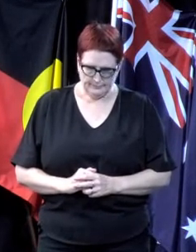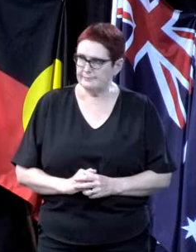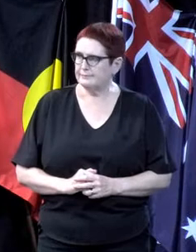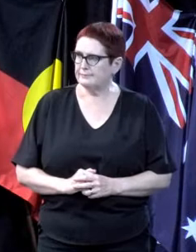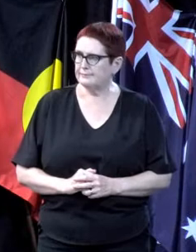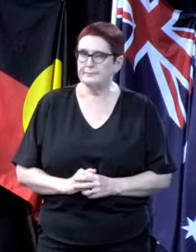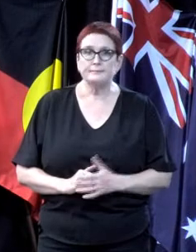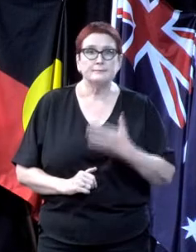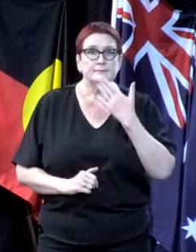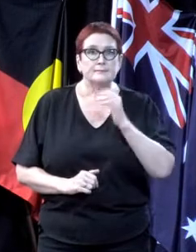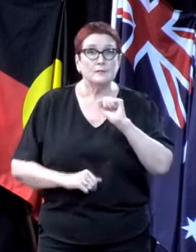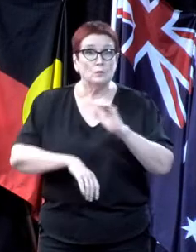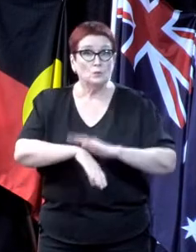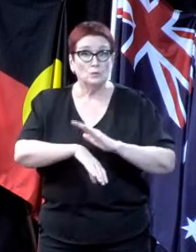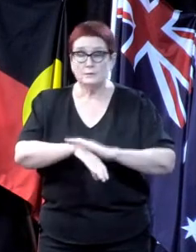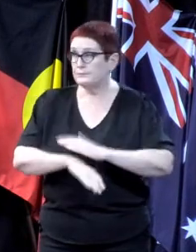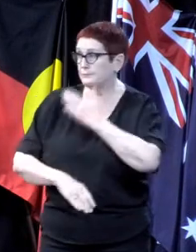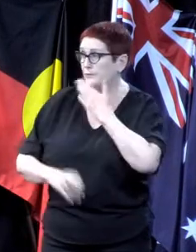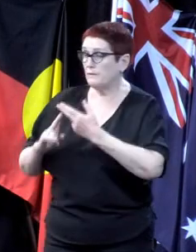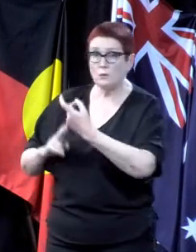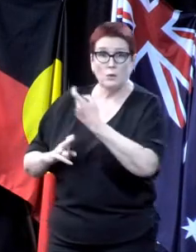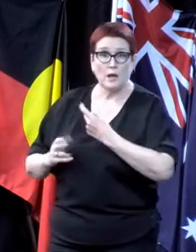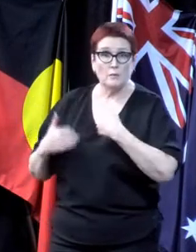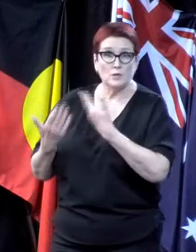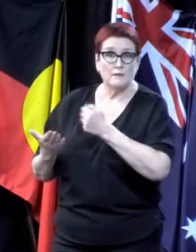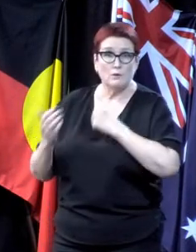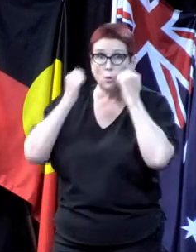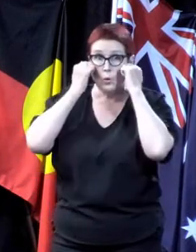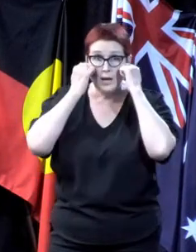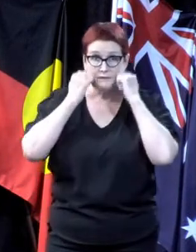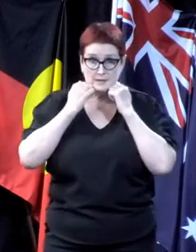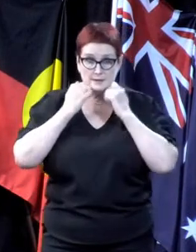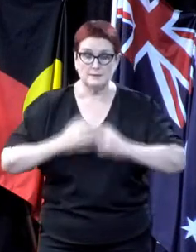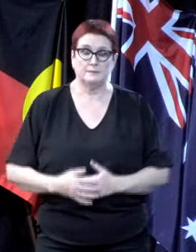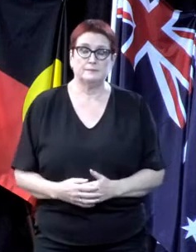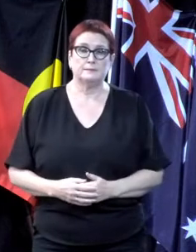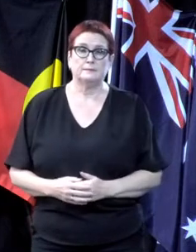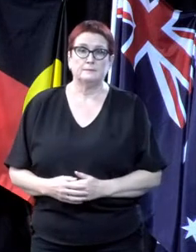Thank you very much for coming and giving evidence. And thank you for the thought that has gone into your presentations.